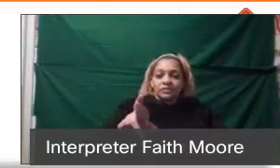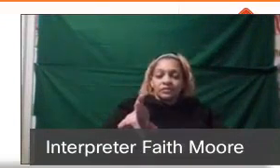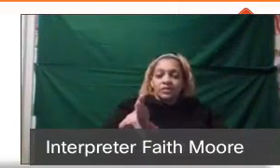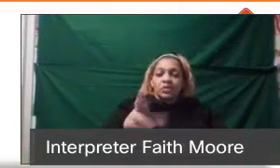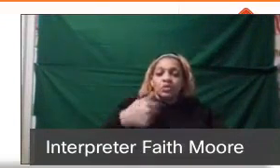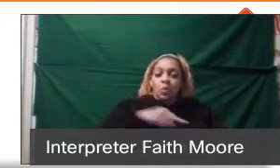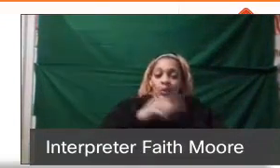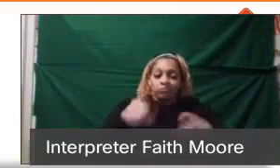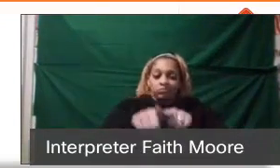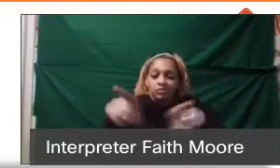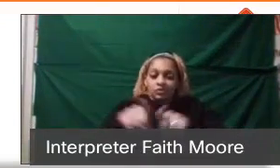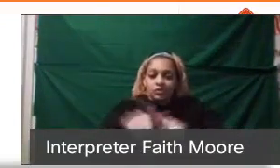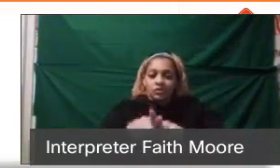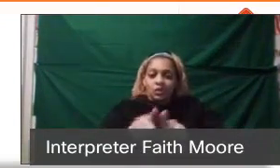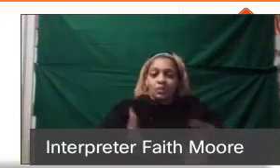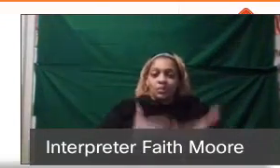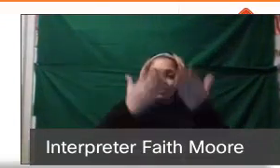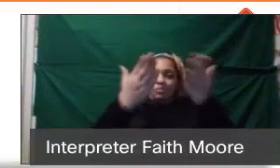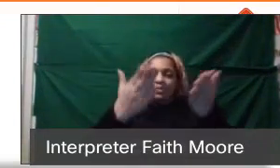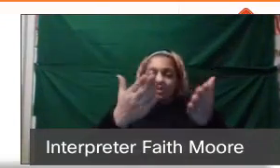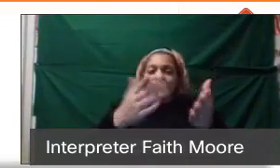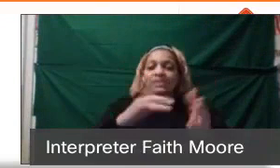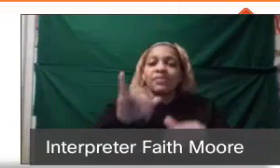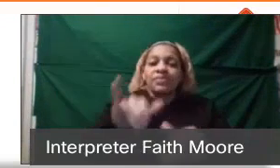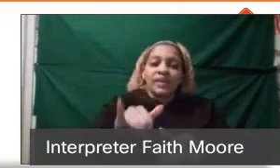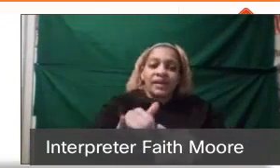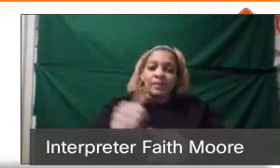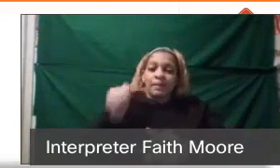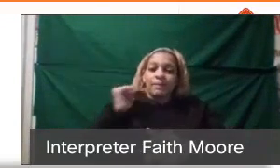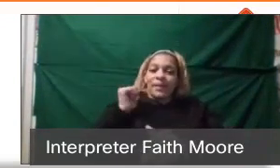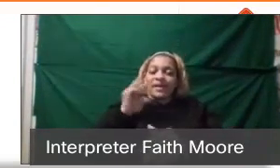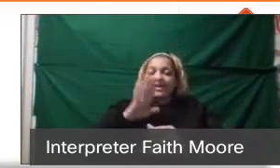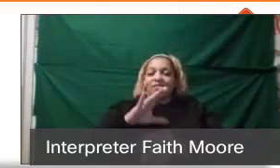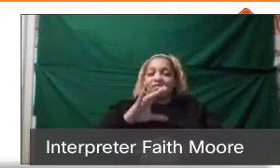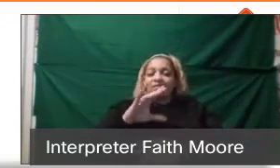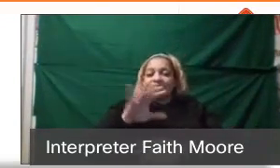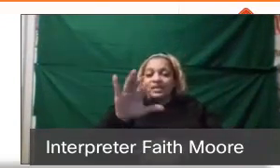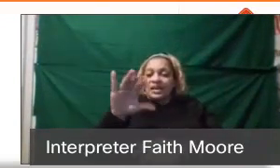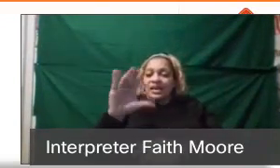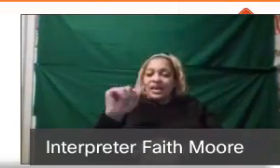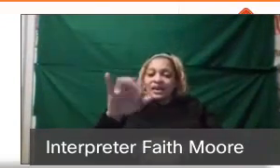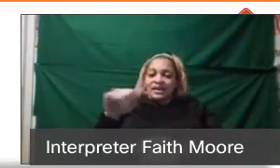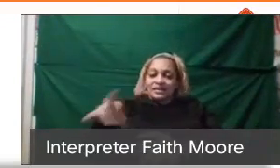Back in angled parking, which results and then that increase in this area of free parking spaces.